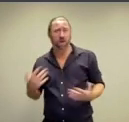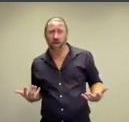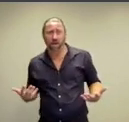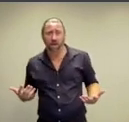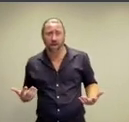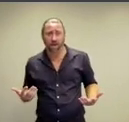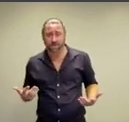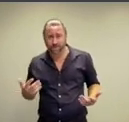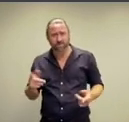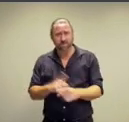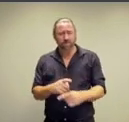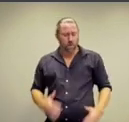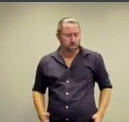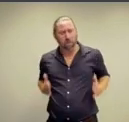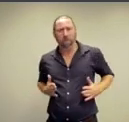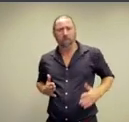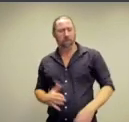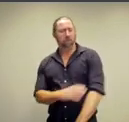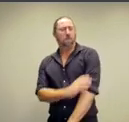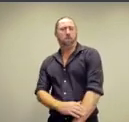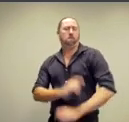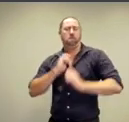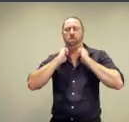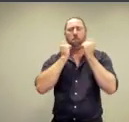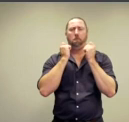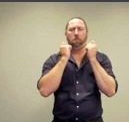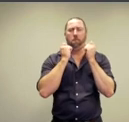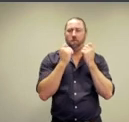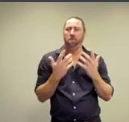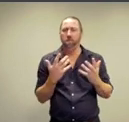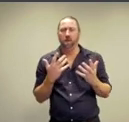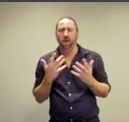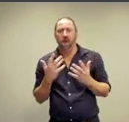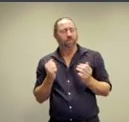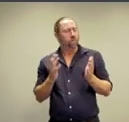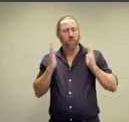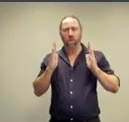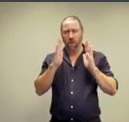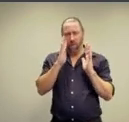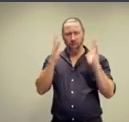really sharp lines that are cast by a jacket not always angular